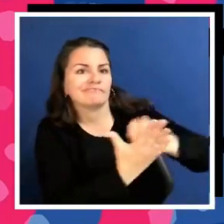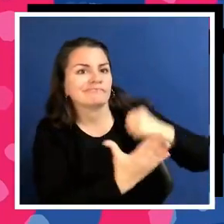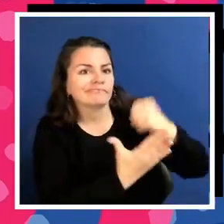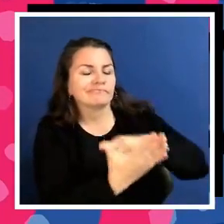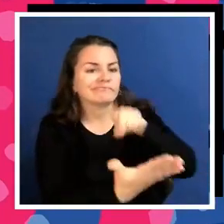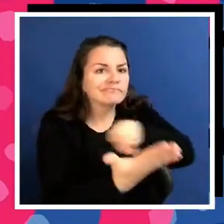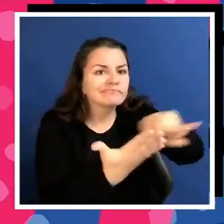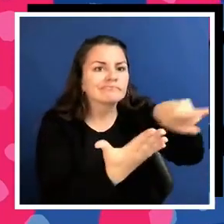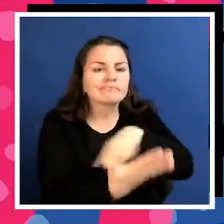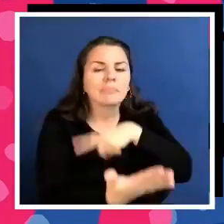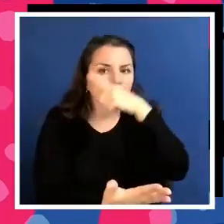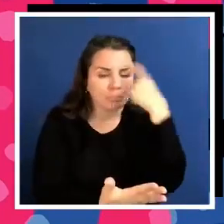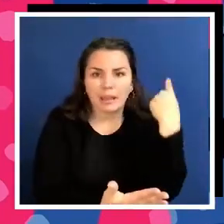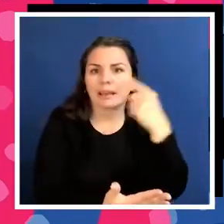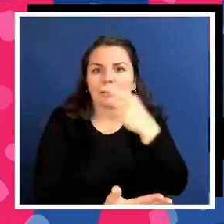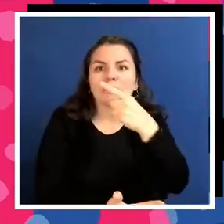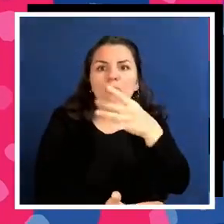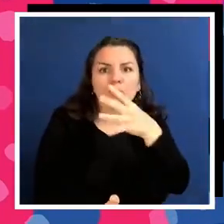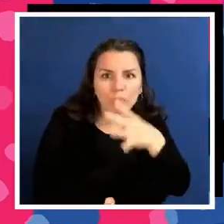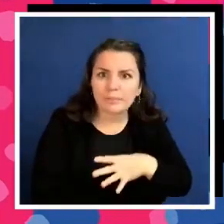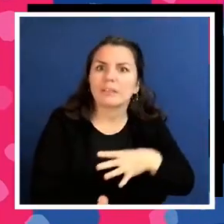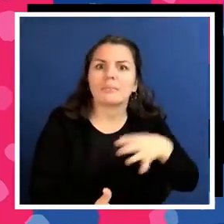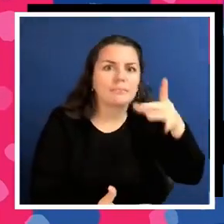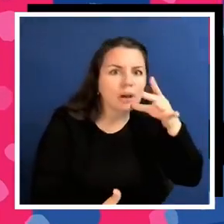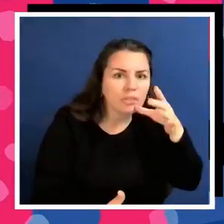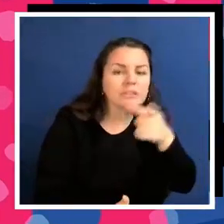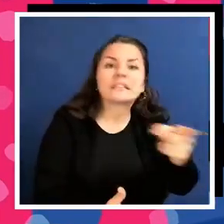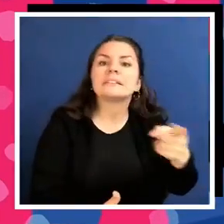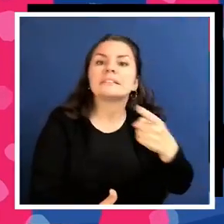REAGAN ROSE TO THE PRESIDENCY